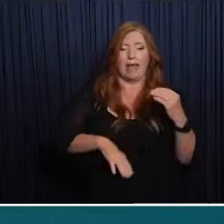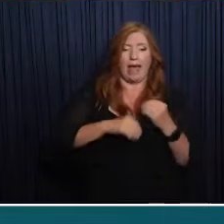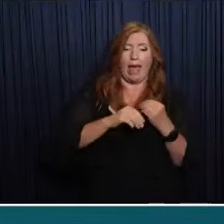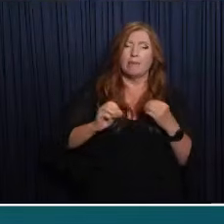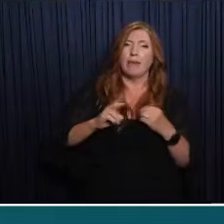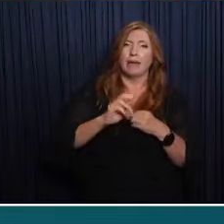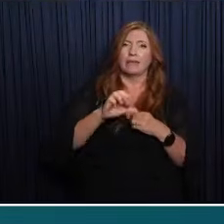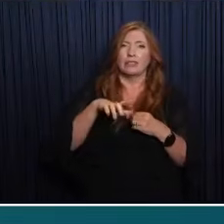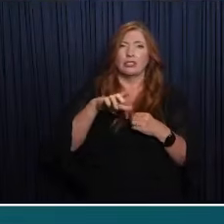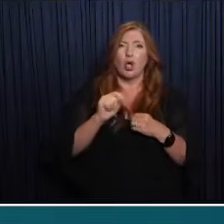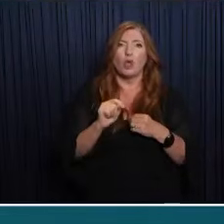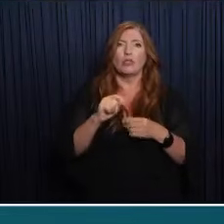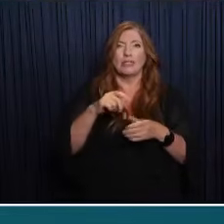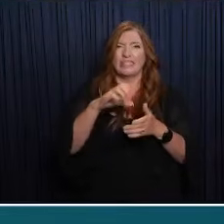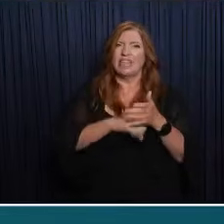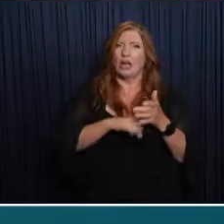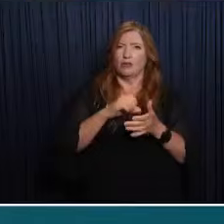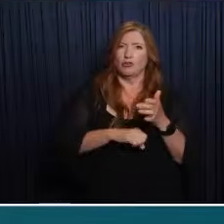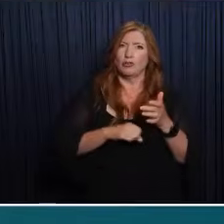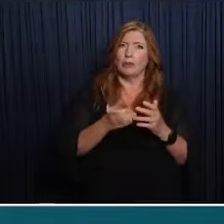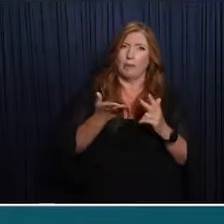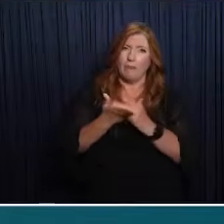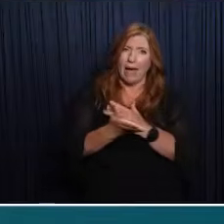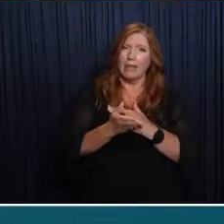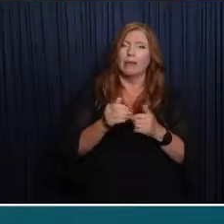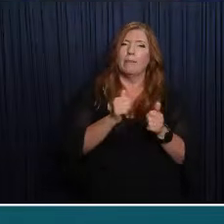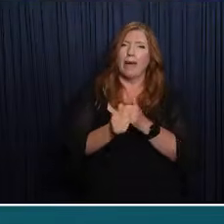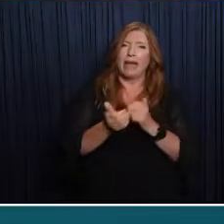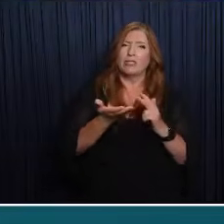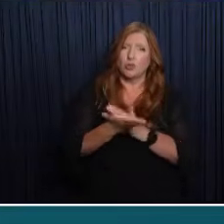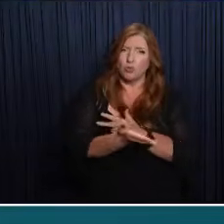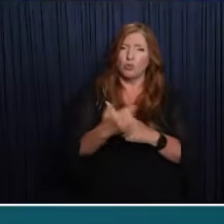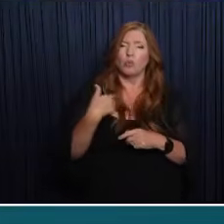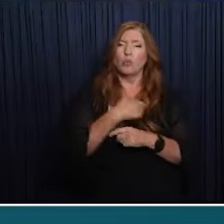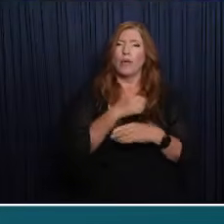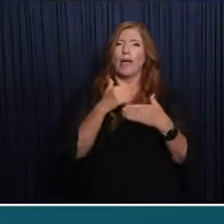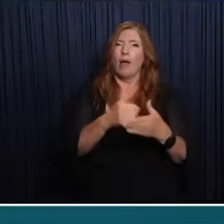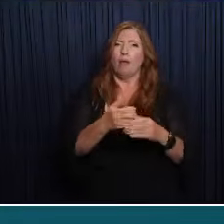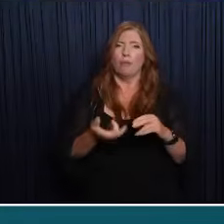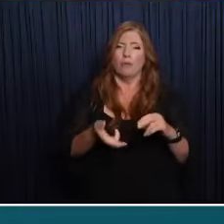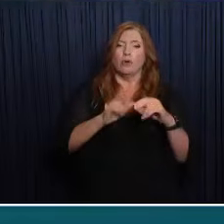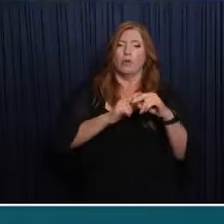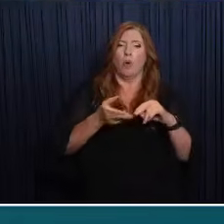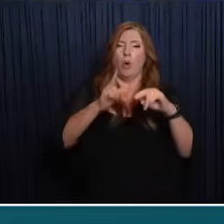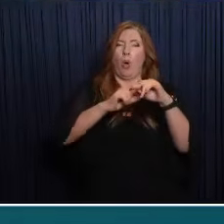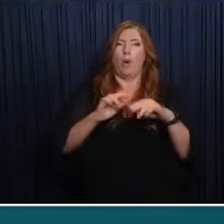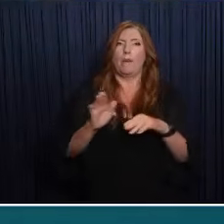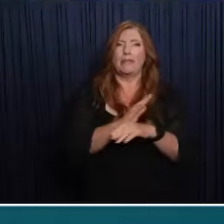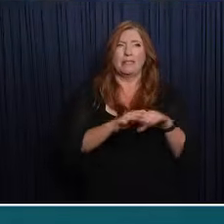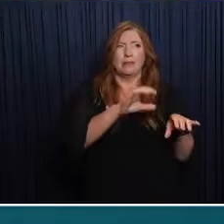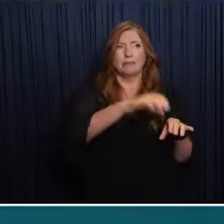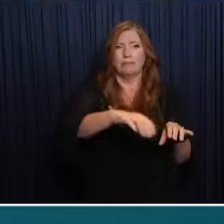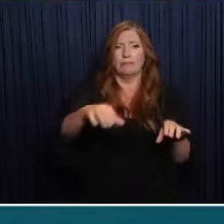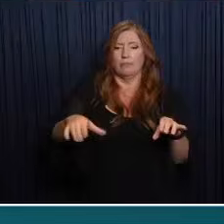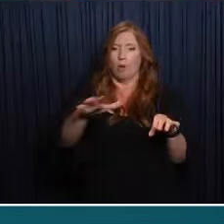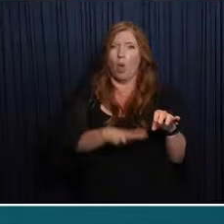FLAT TAX, SCHOOL CHOICE, WE ADDED BACK THE SALT DEDUCTION.